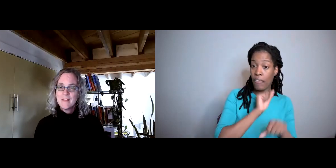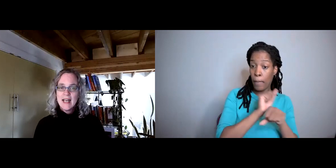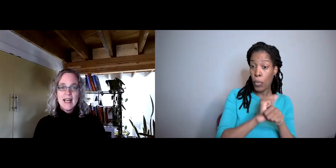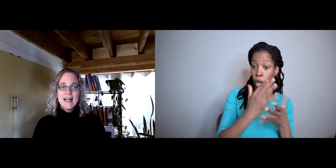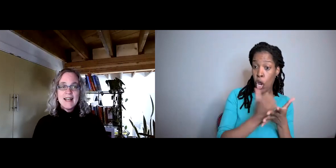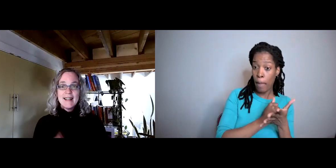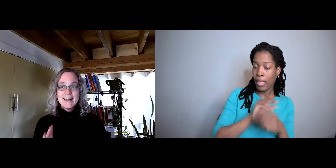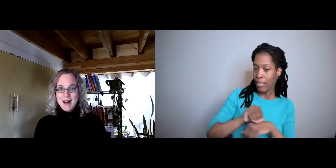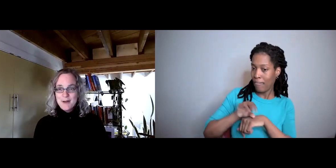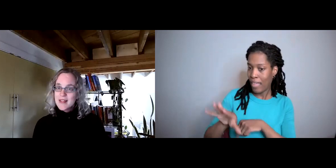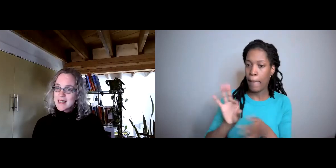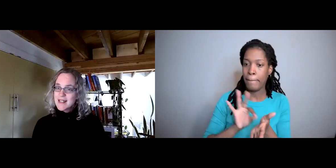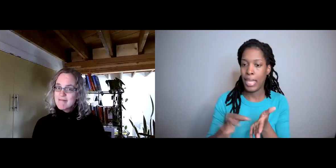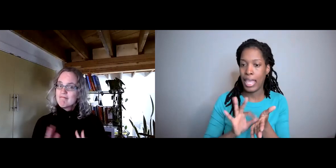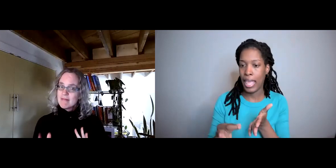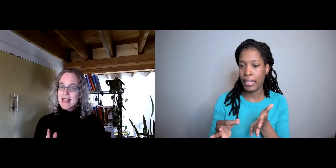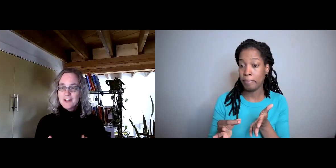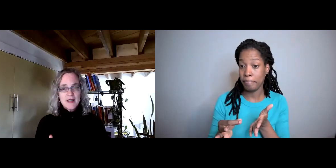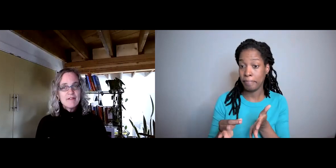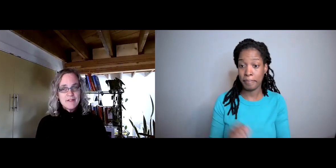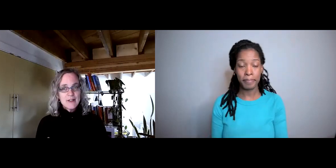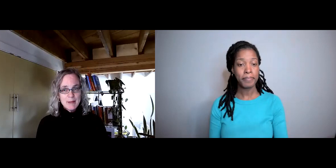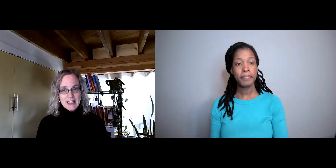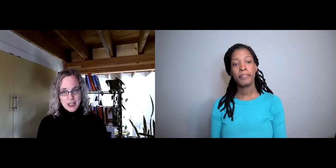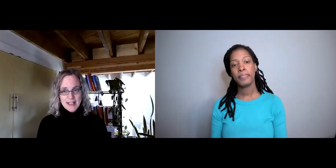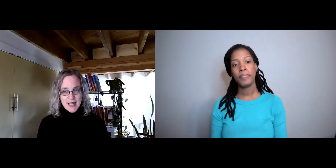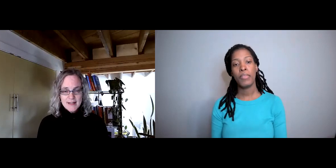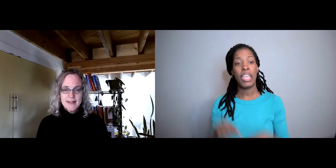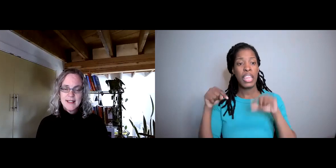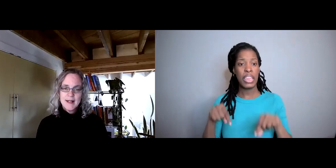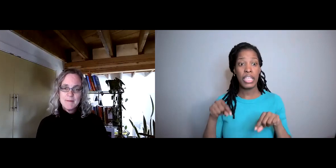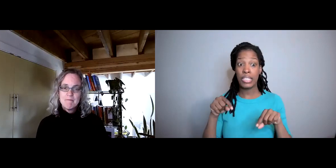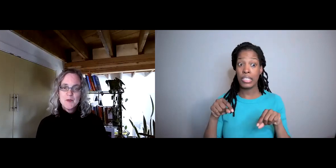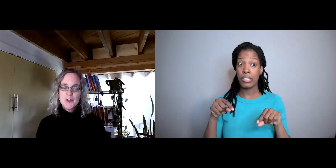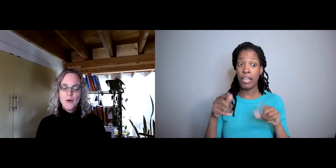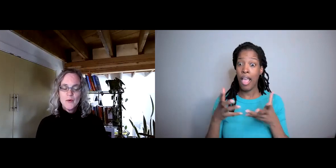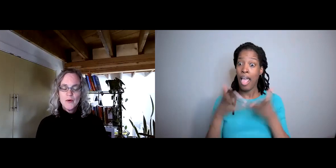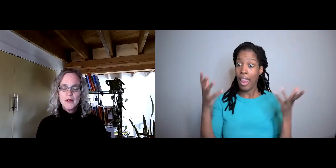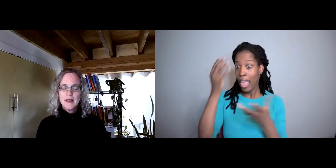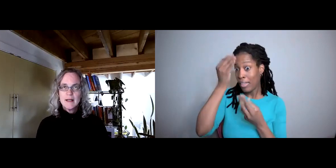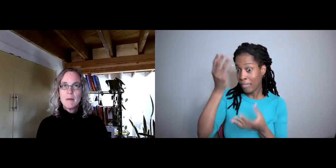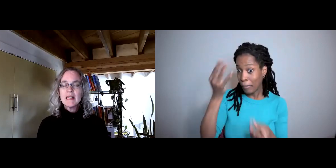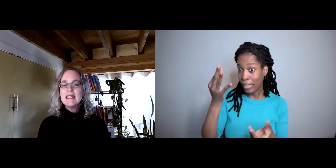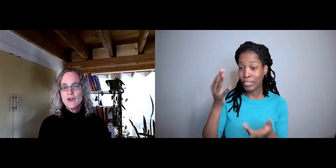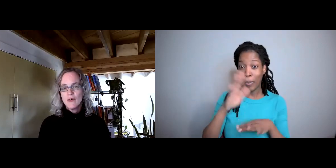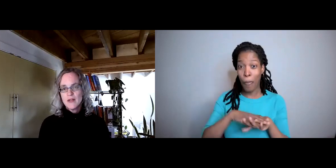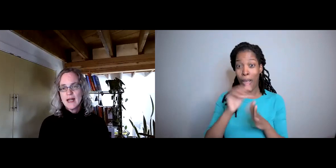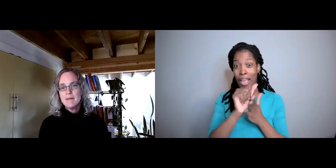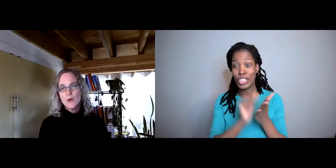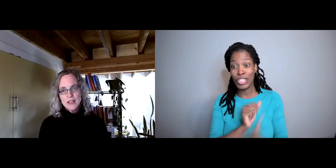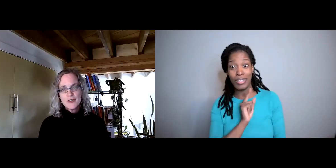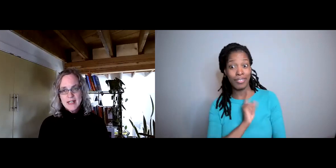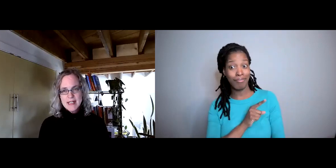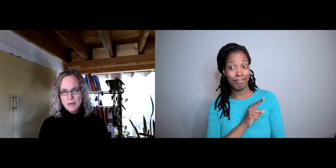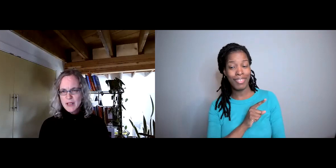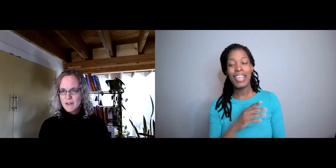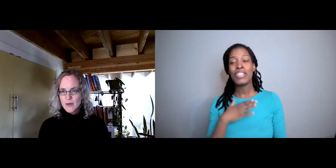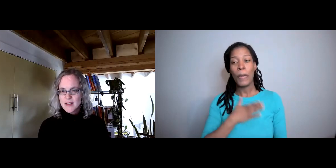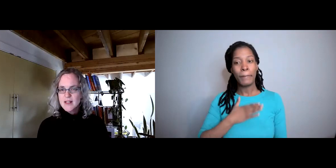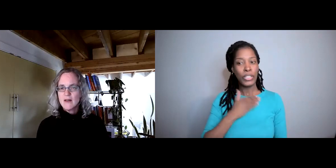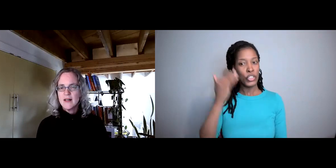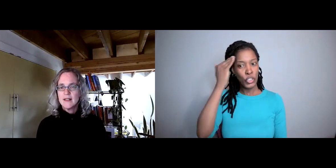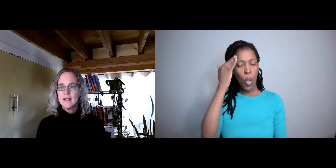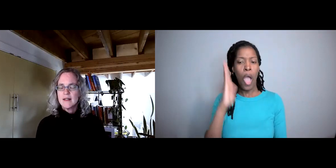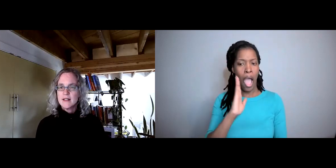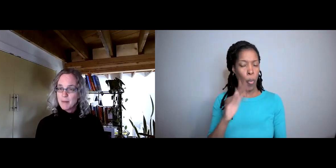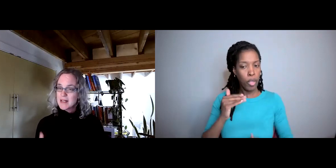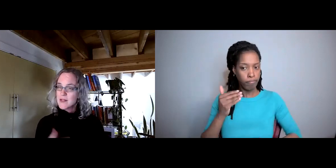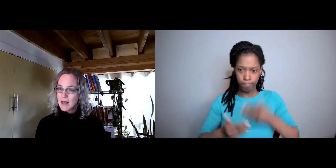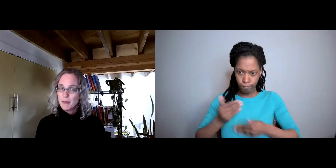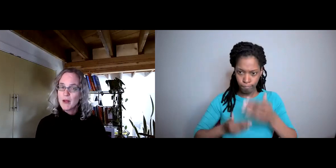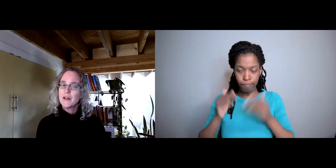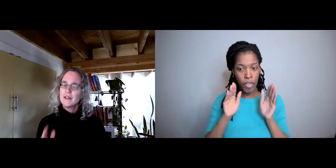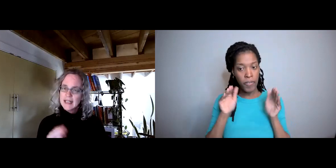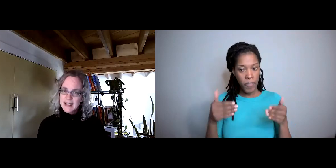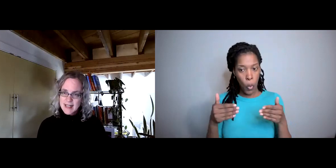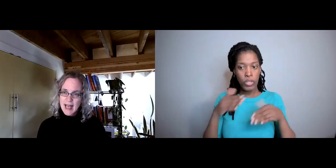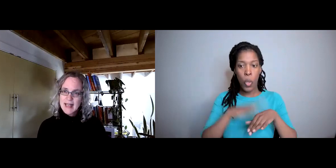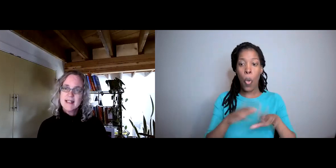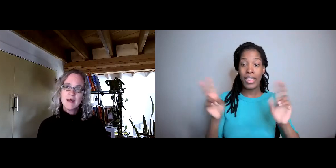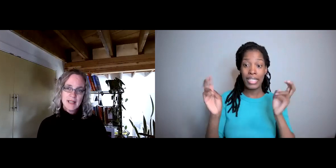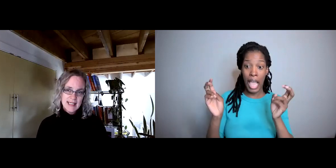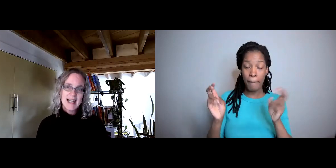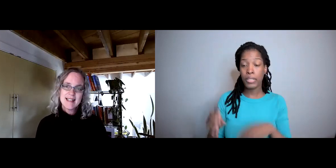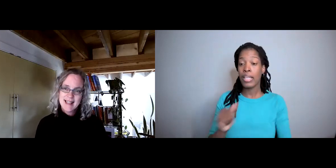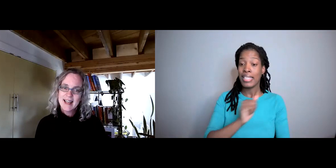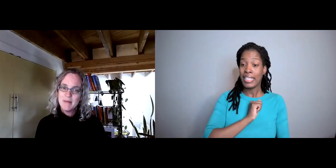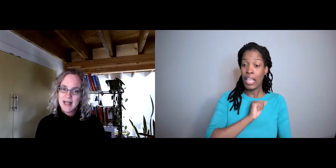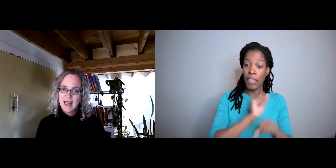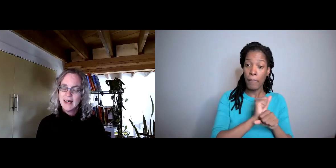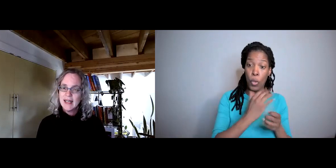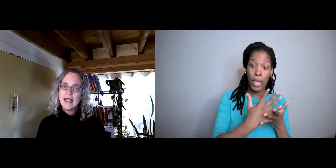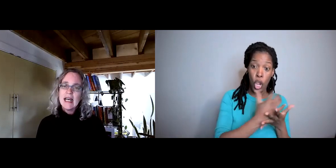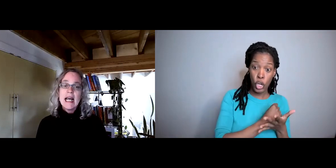Now, this is actually a fairly big agenda. So please know that I am going to try to stay really focused on the topics of self-employment earnings as they relate to SSI and Medicare.